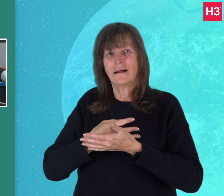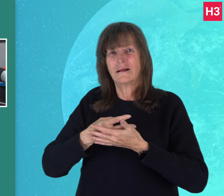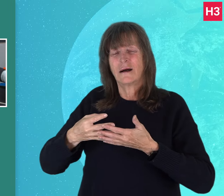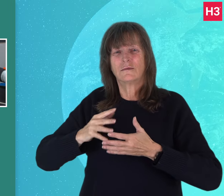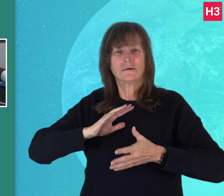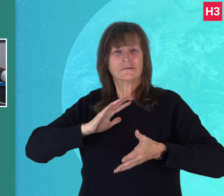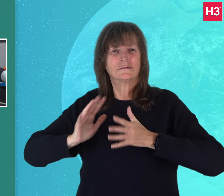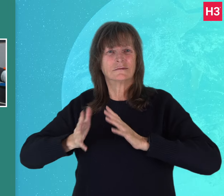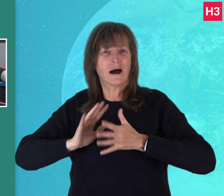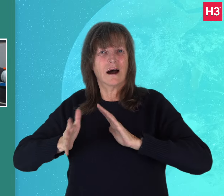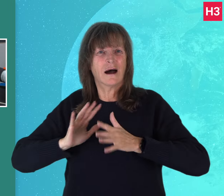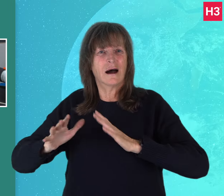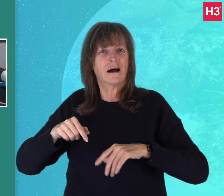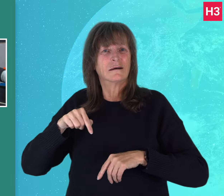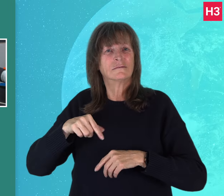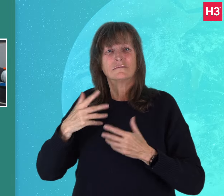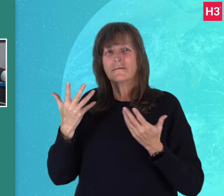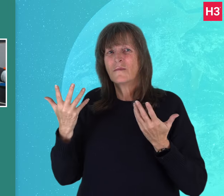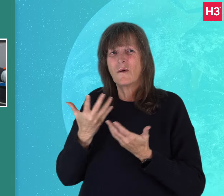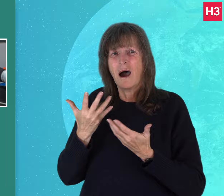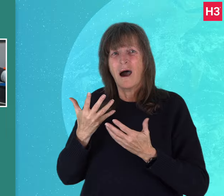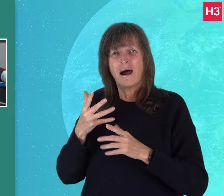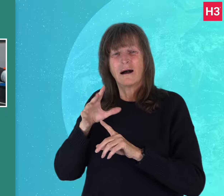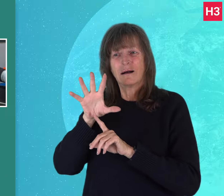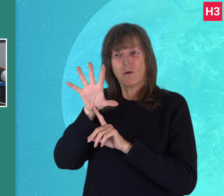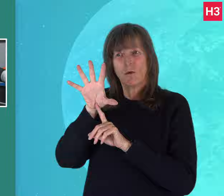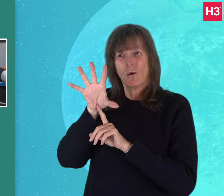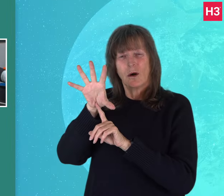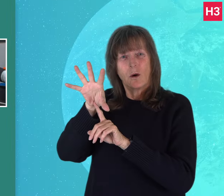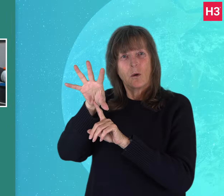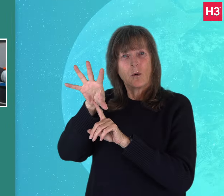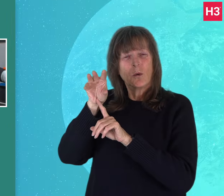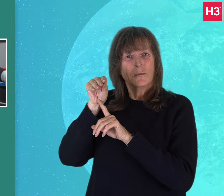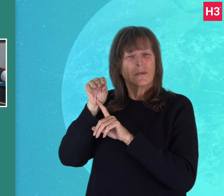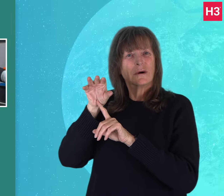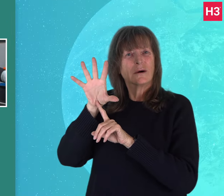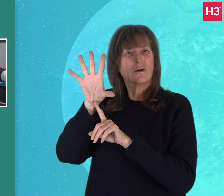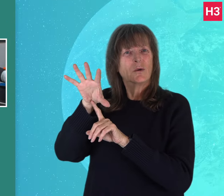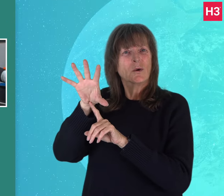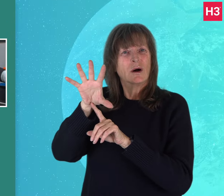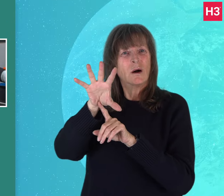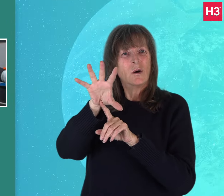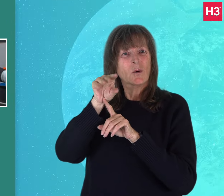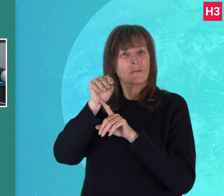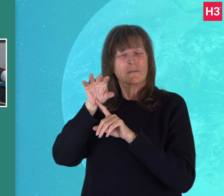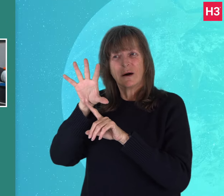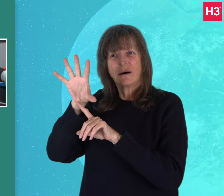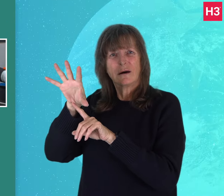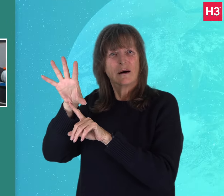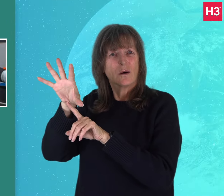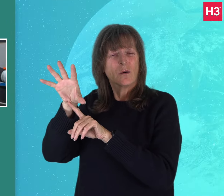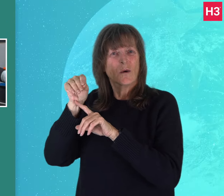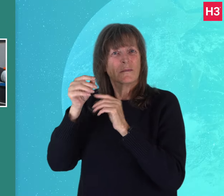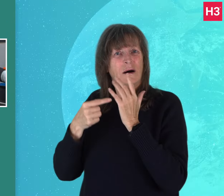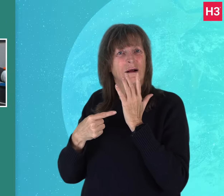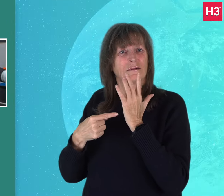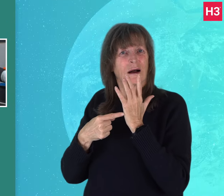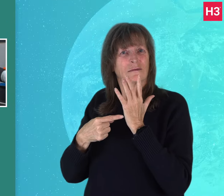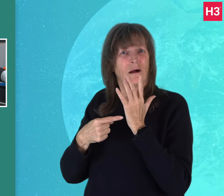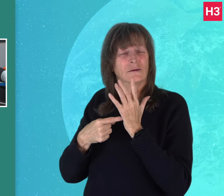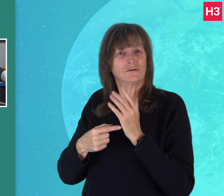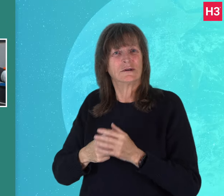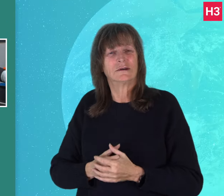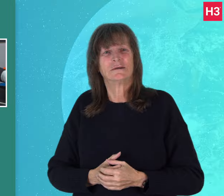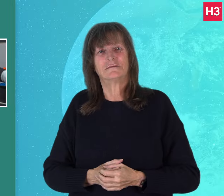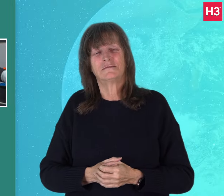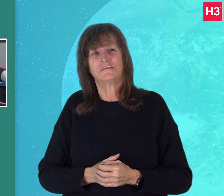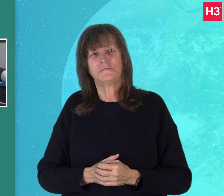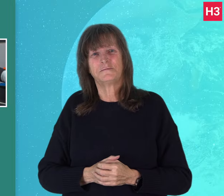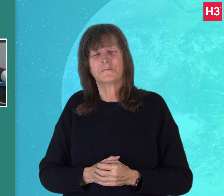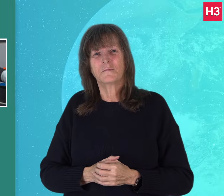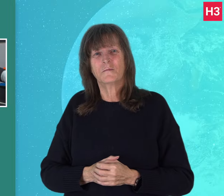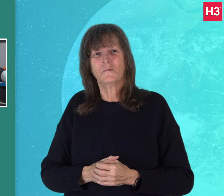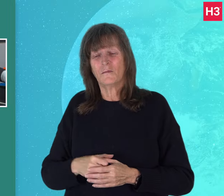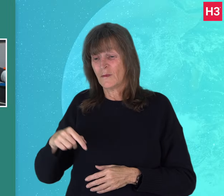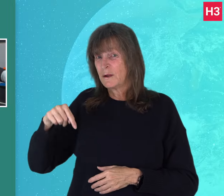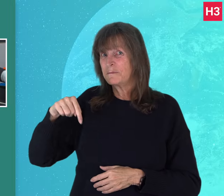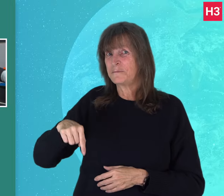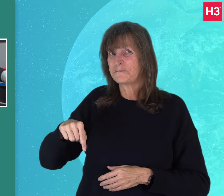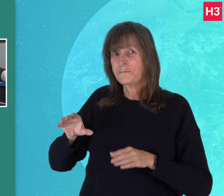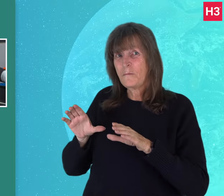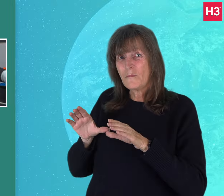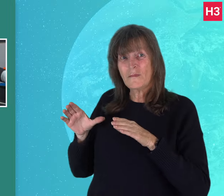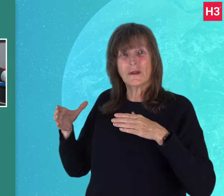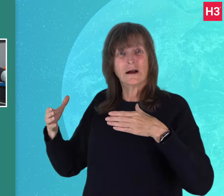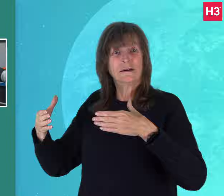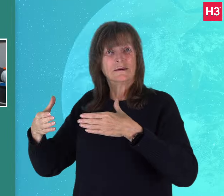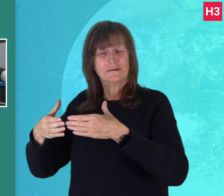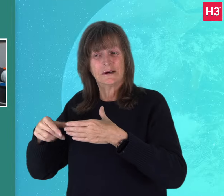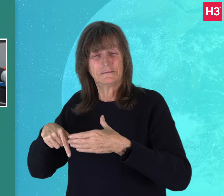more than 2,300 Kenyan Sign Language signs using motion-capture